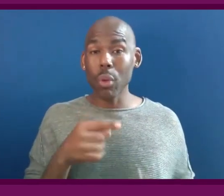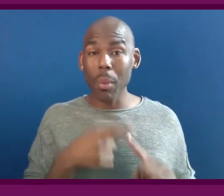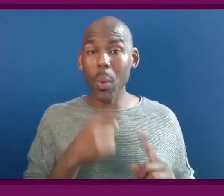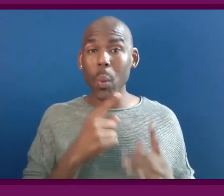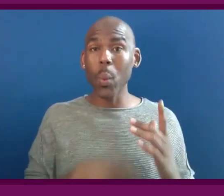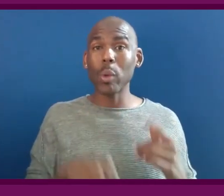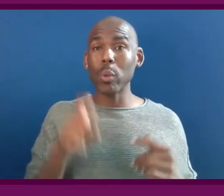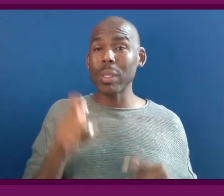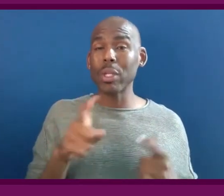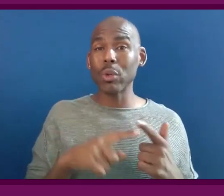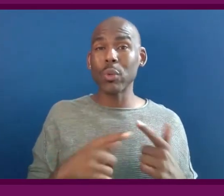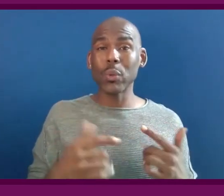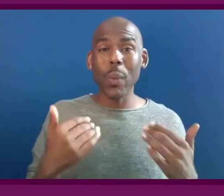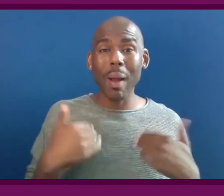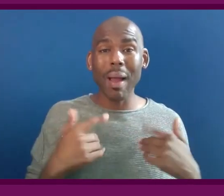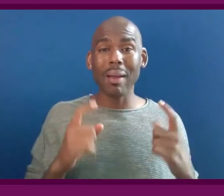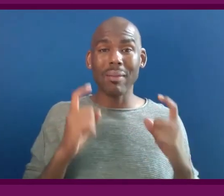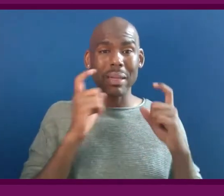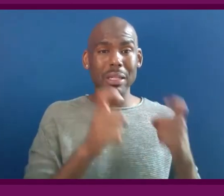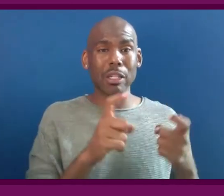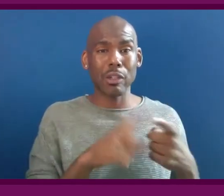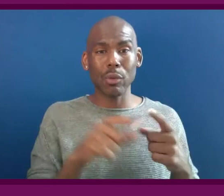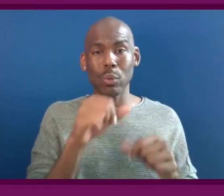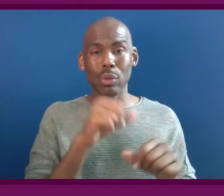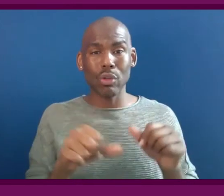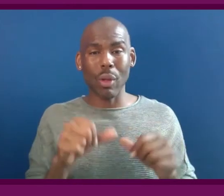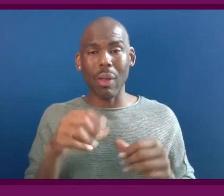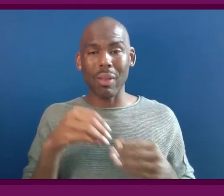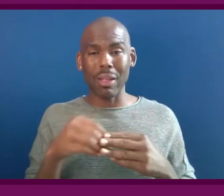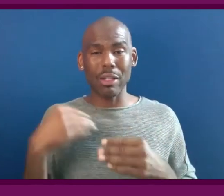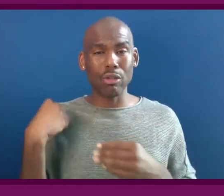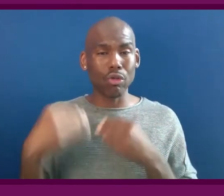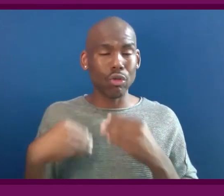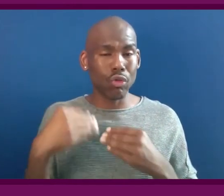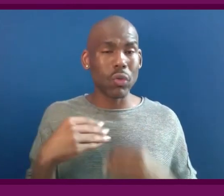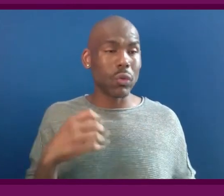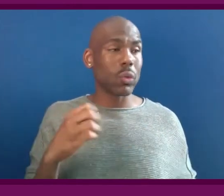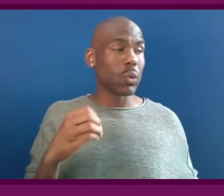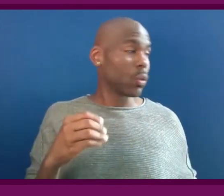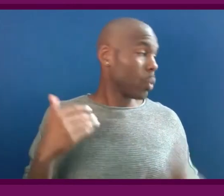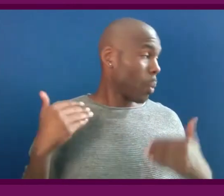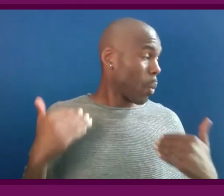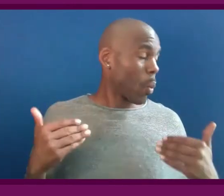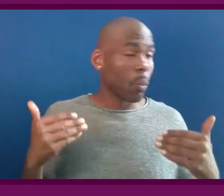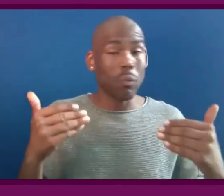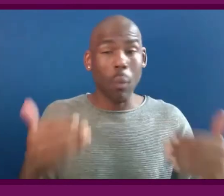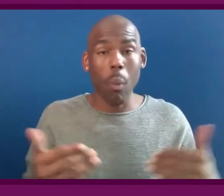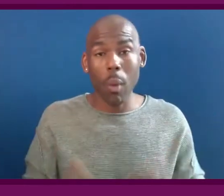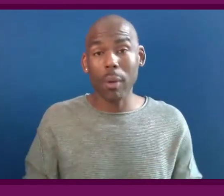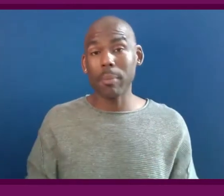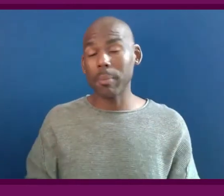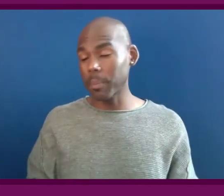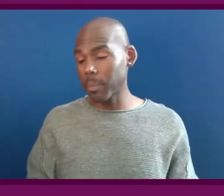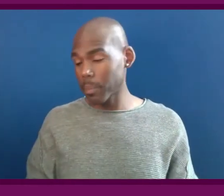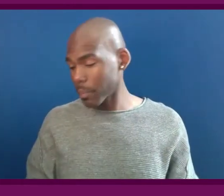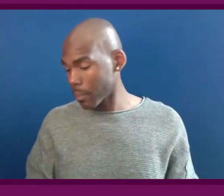What do we need to be having and giving to each other, generationally, to move forward?